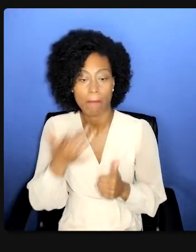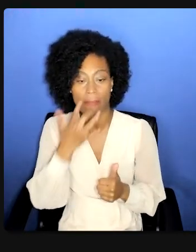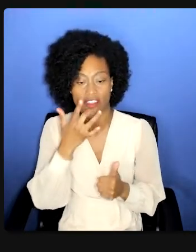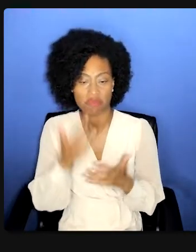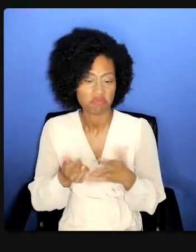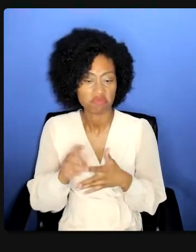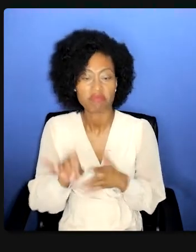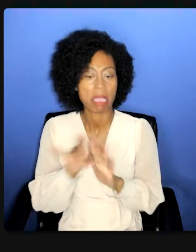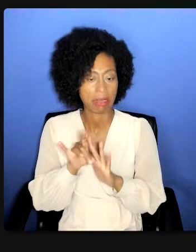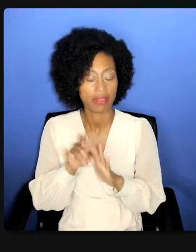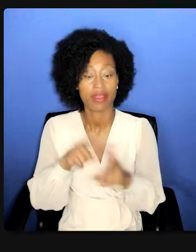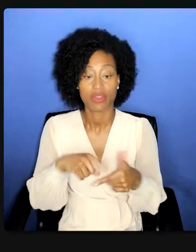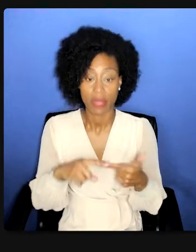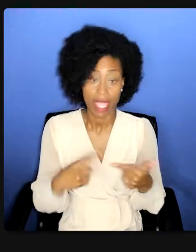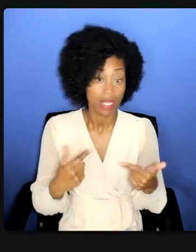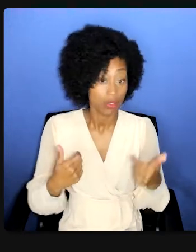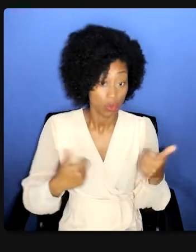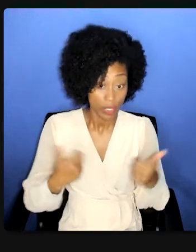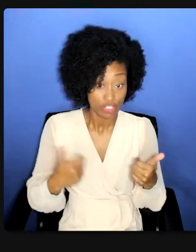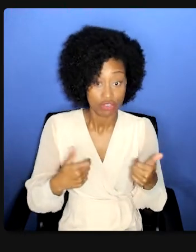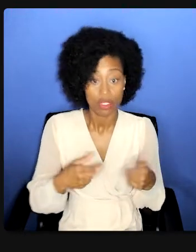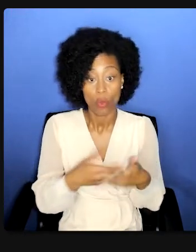either docker container or processes.